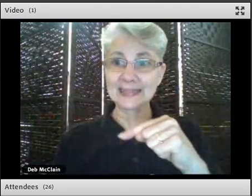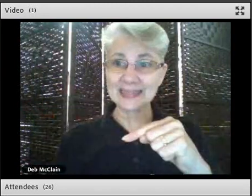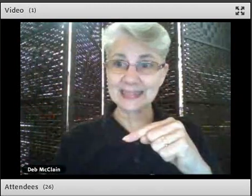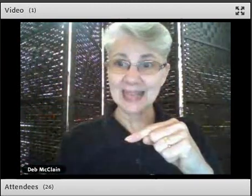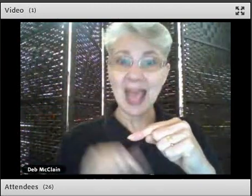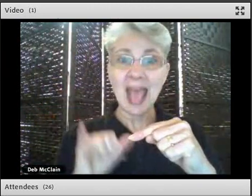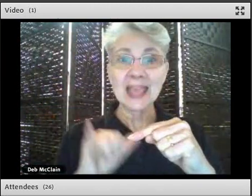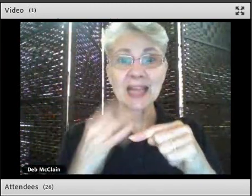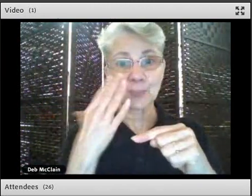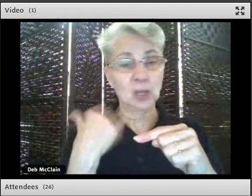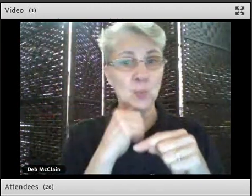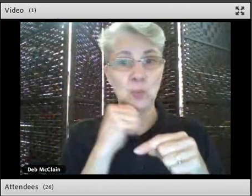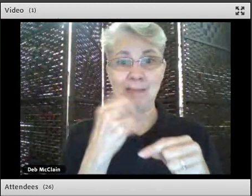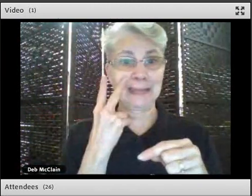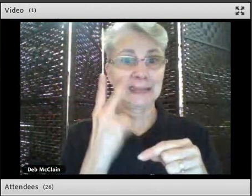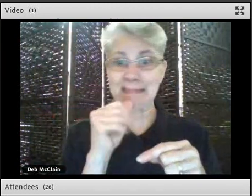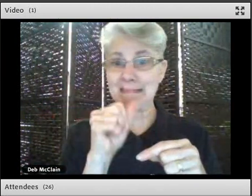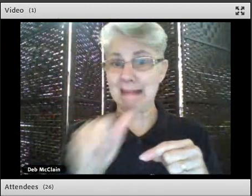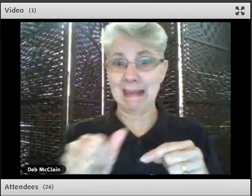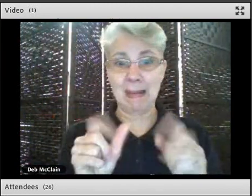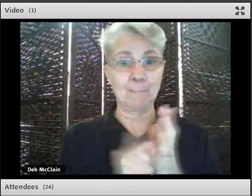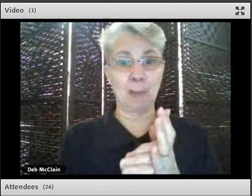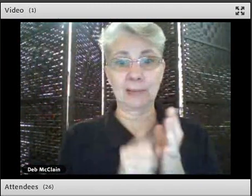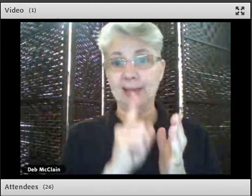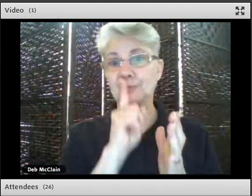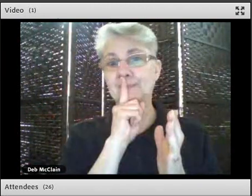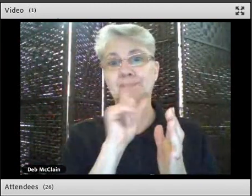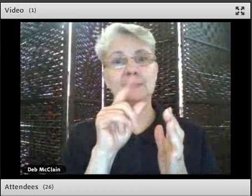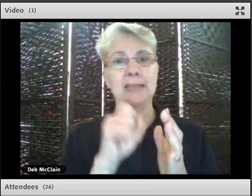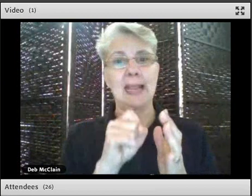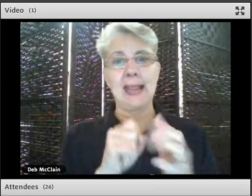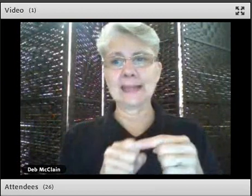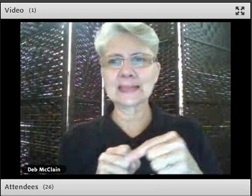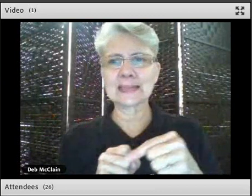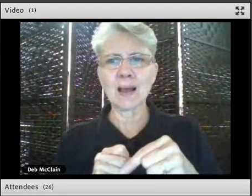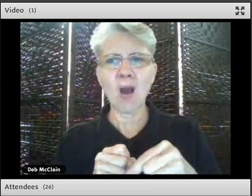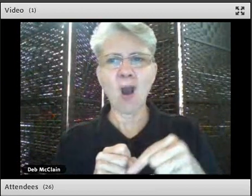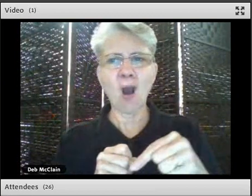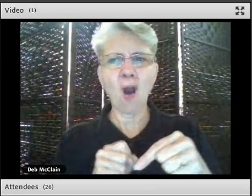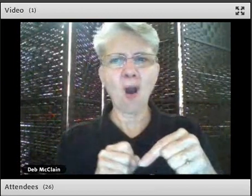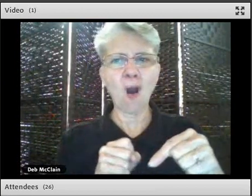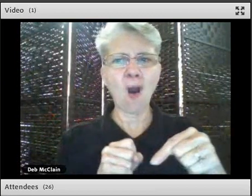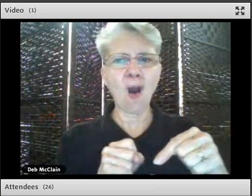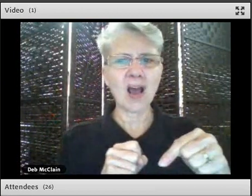presented on either the disc label or the container. And that's very common.